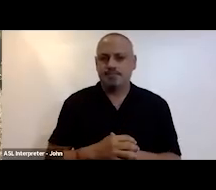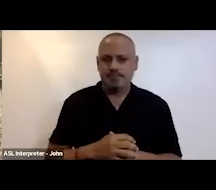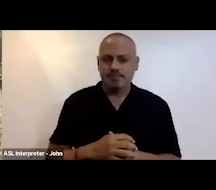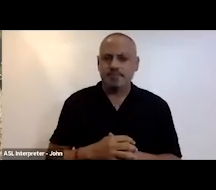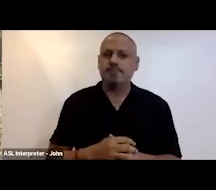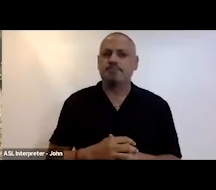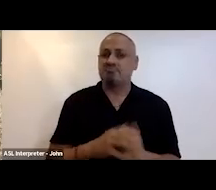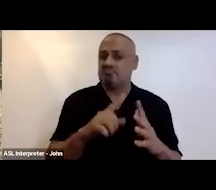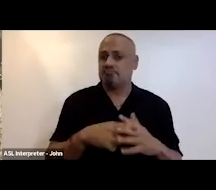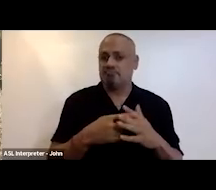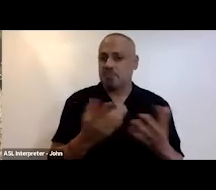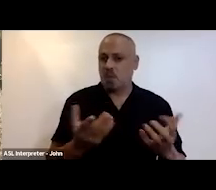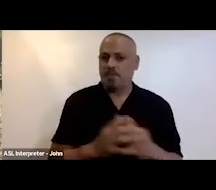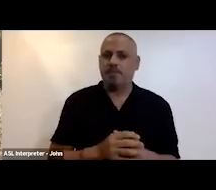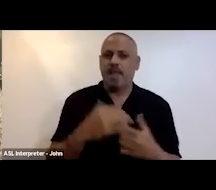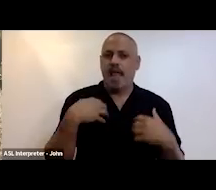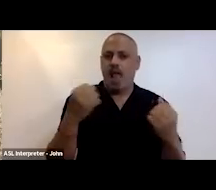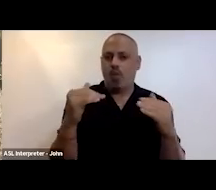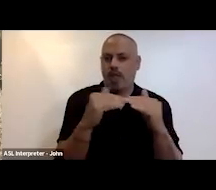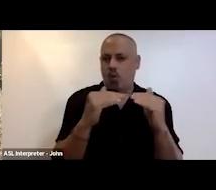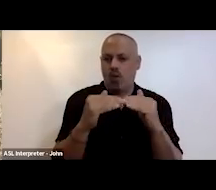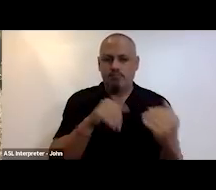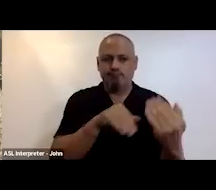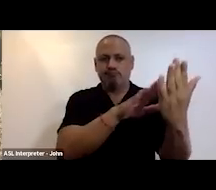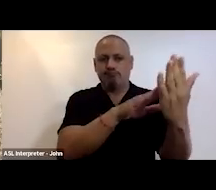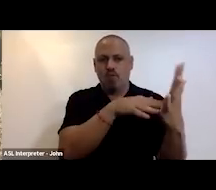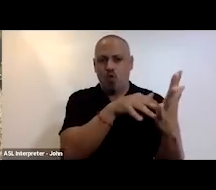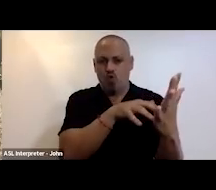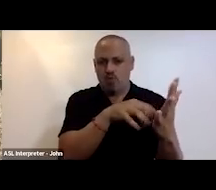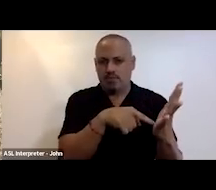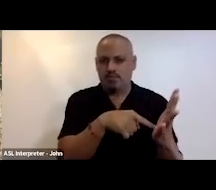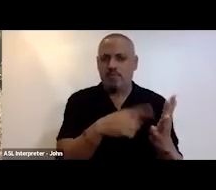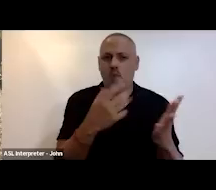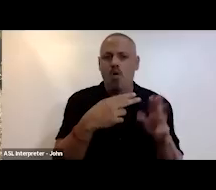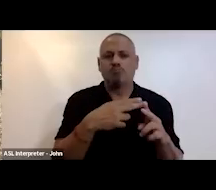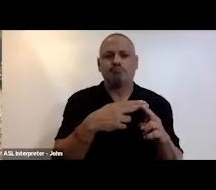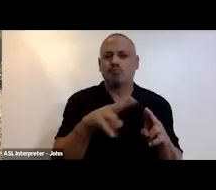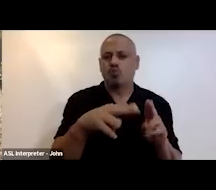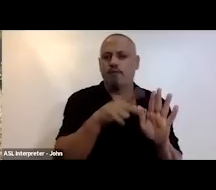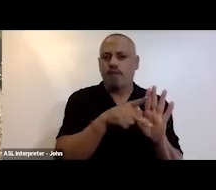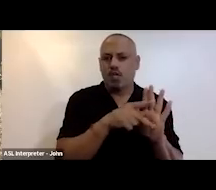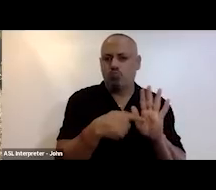So to start us off on the topic of health equity and addressing vulnerabilities, I wanna short a short video on that topic.